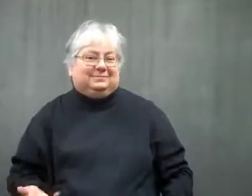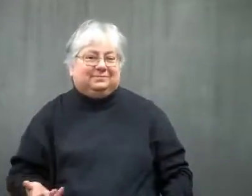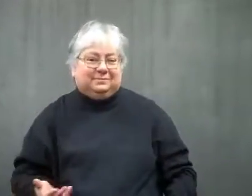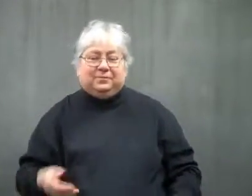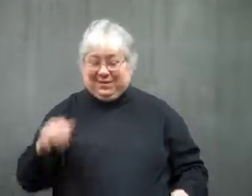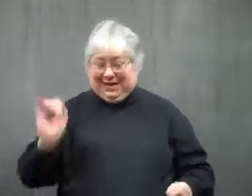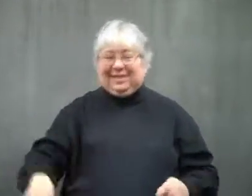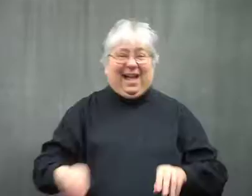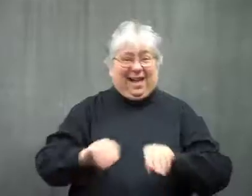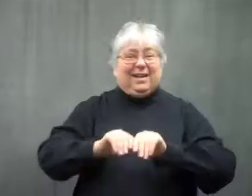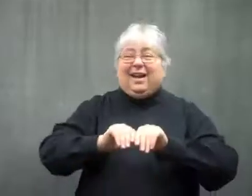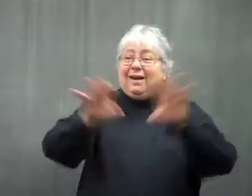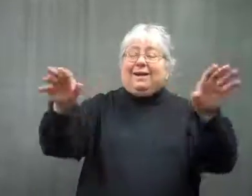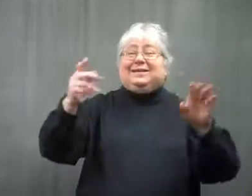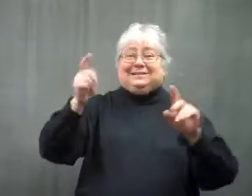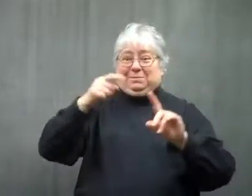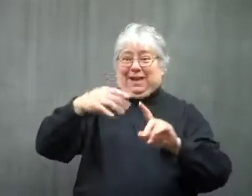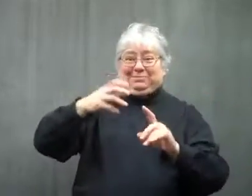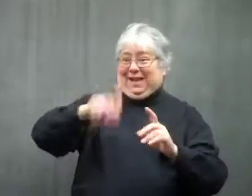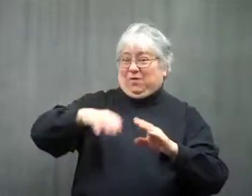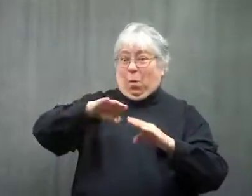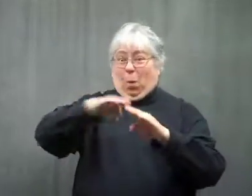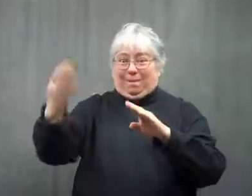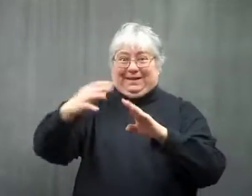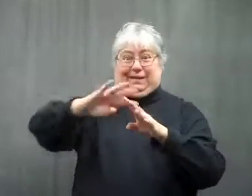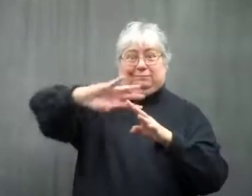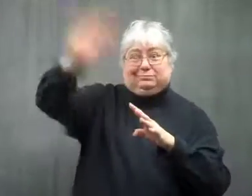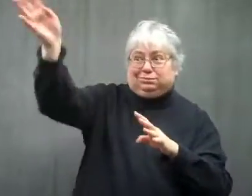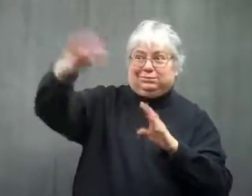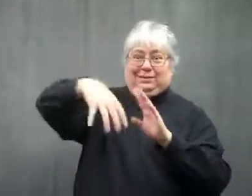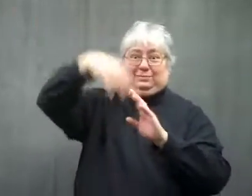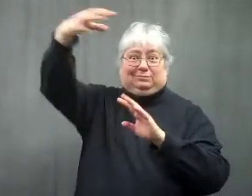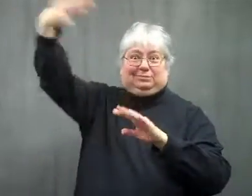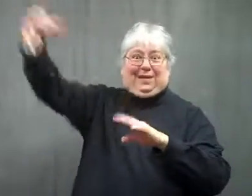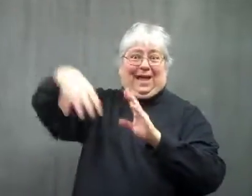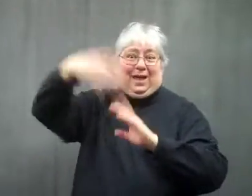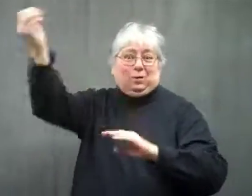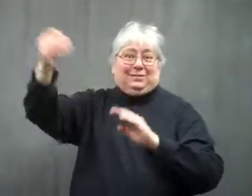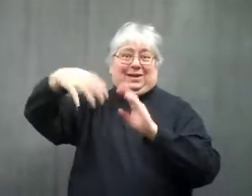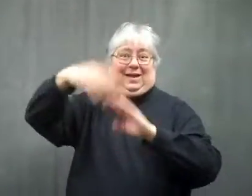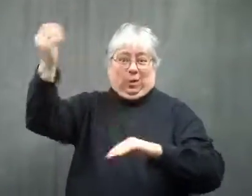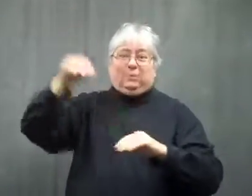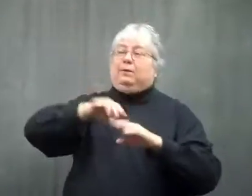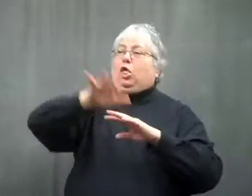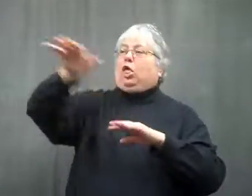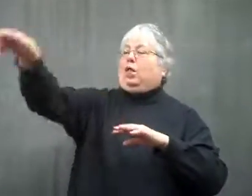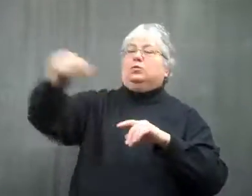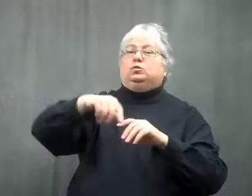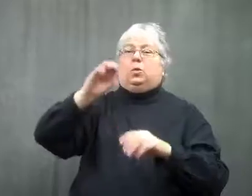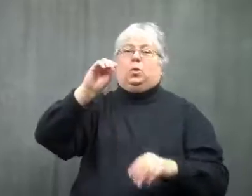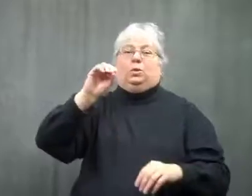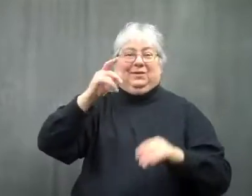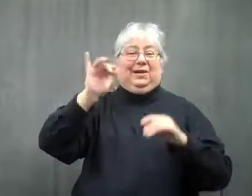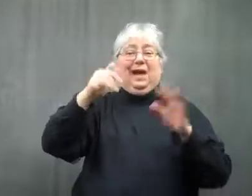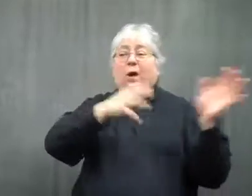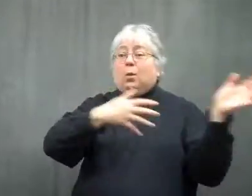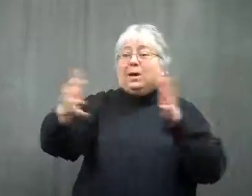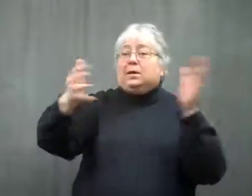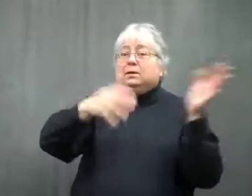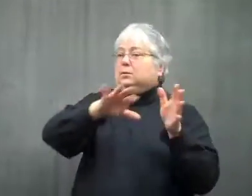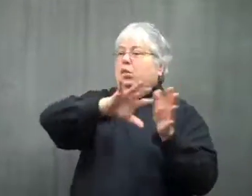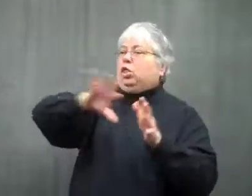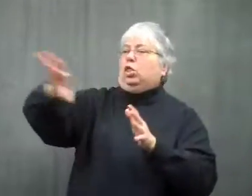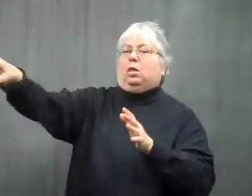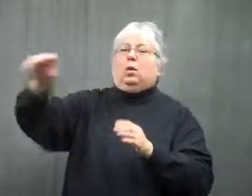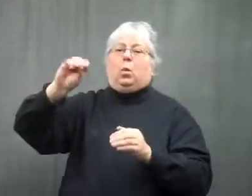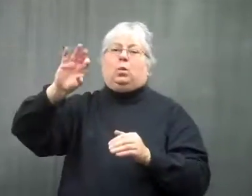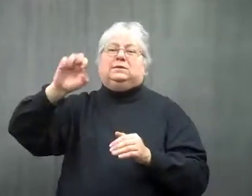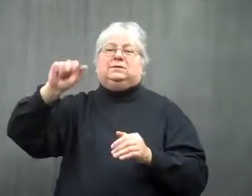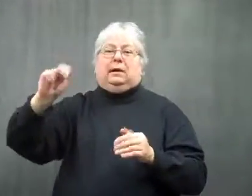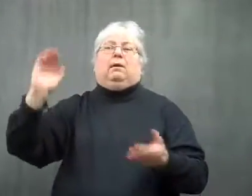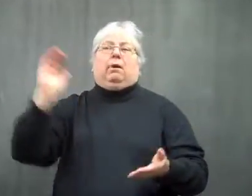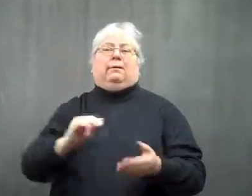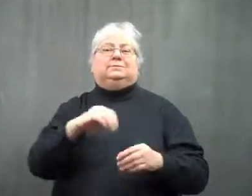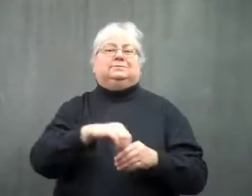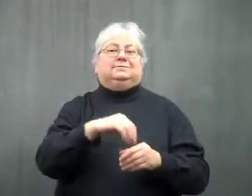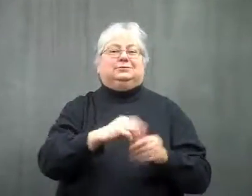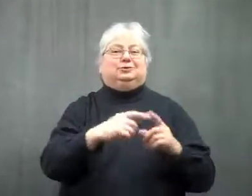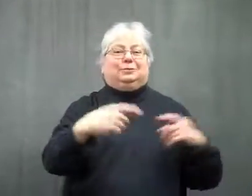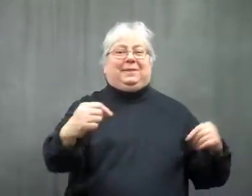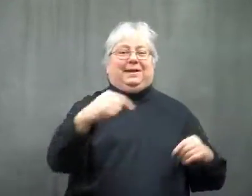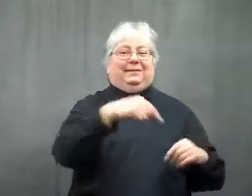They would have to vent the radioactive steam and the wind blew it out over the ocean.